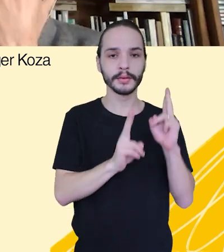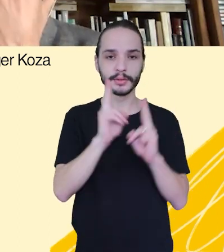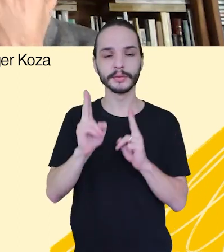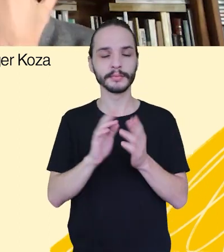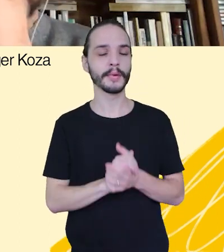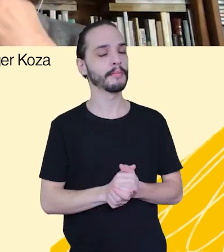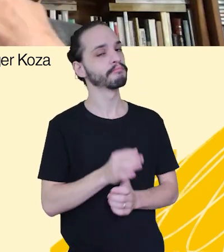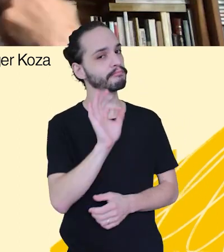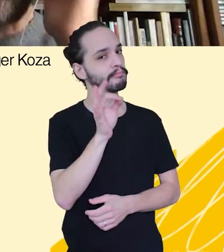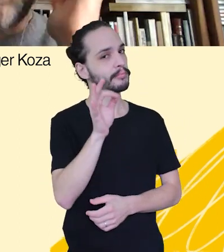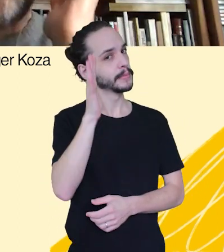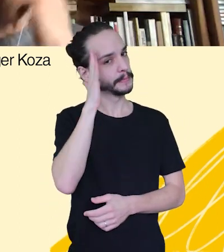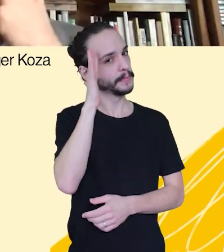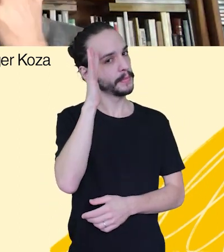It's almost not doing anything.